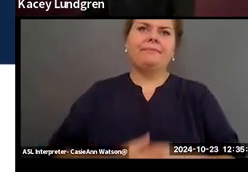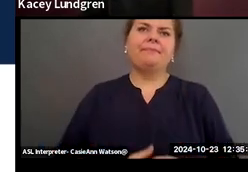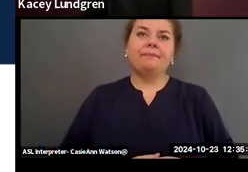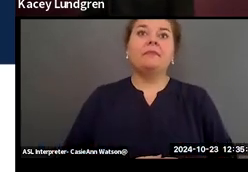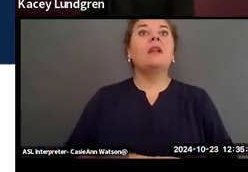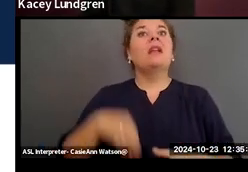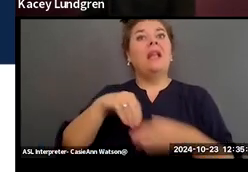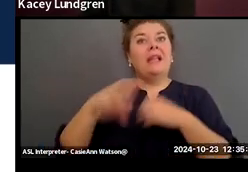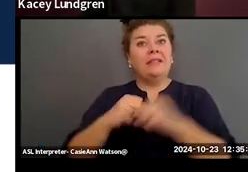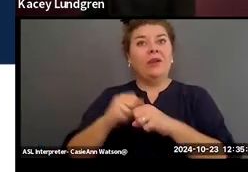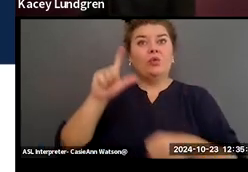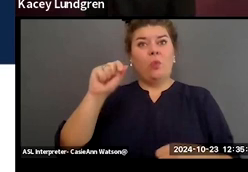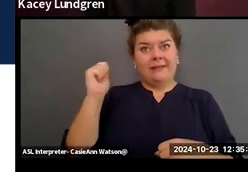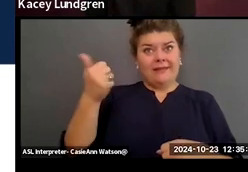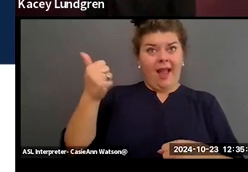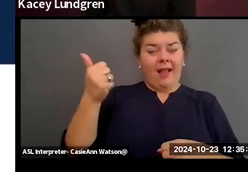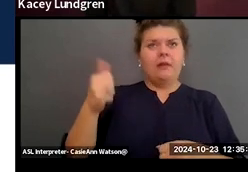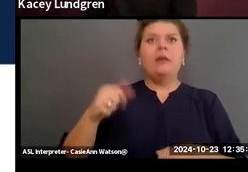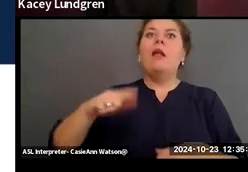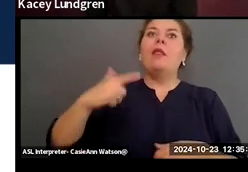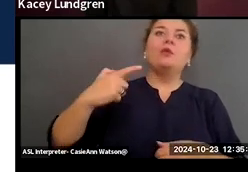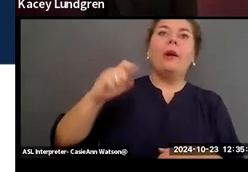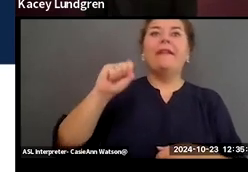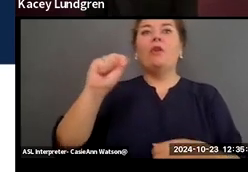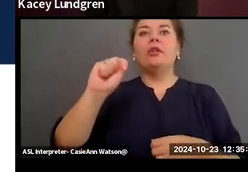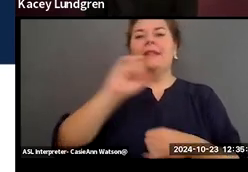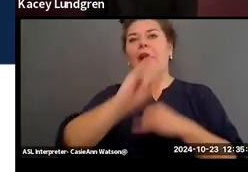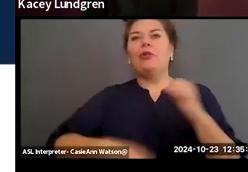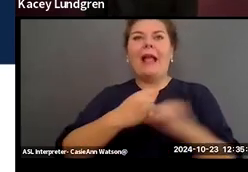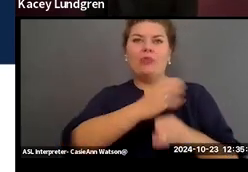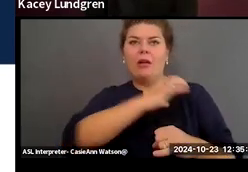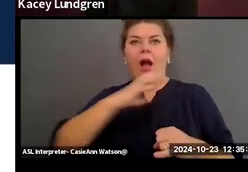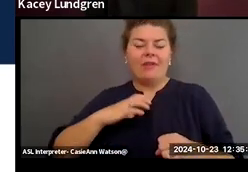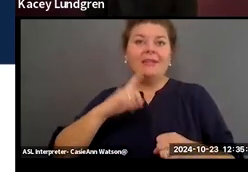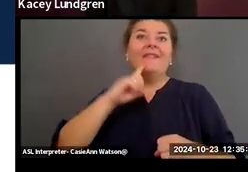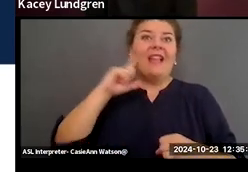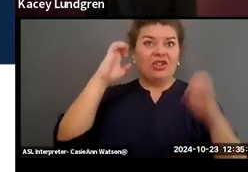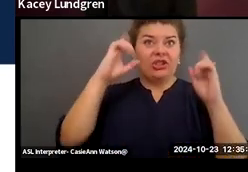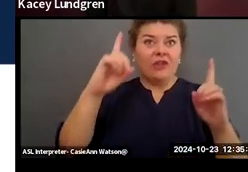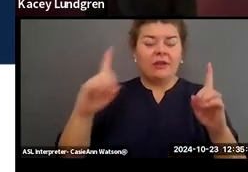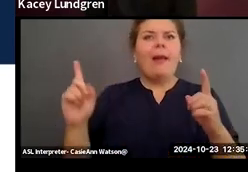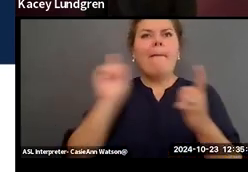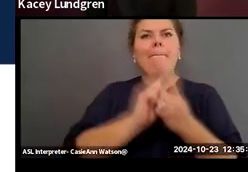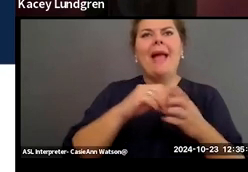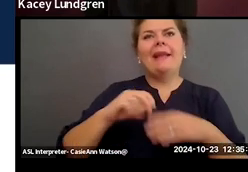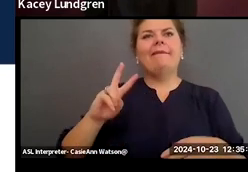In 2010, the 21st International Congress on Deaf Education met in Vancouver, Canada.